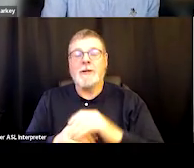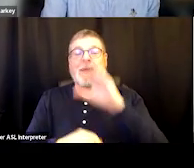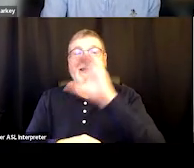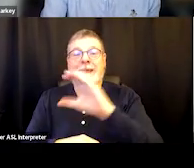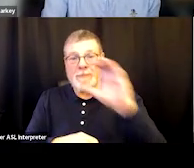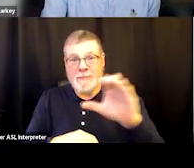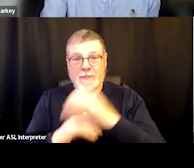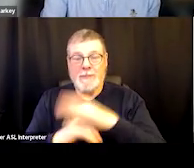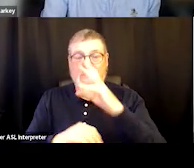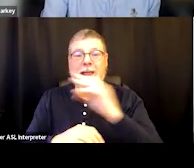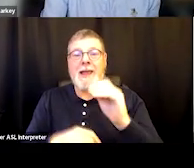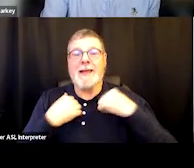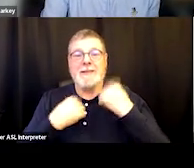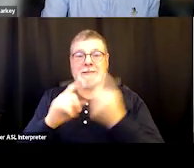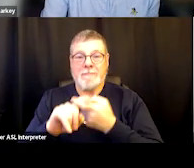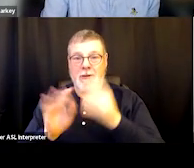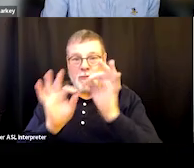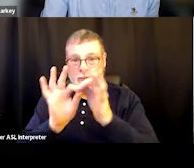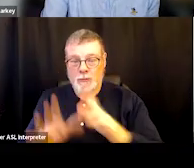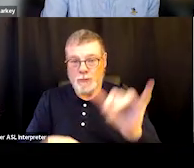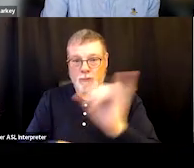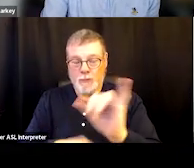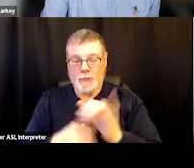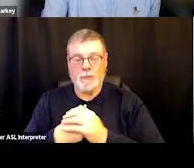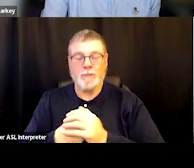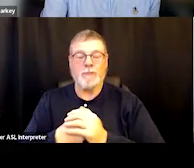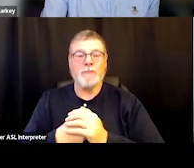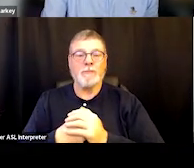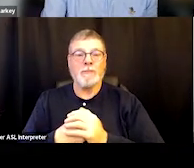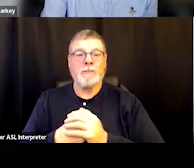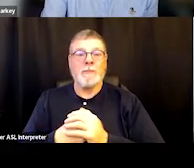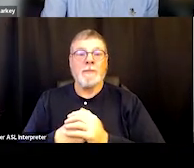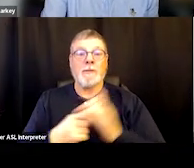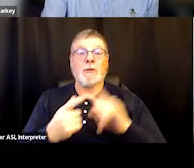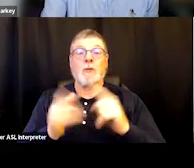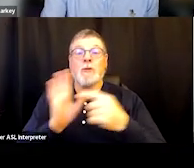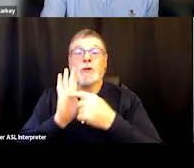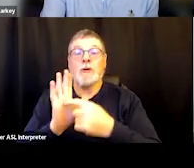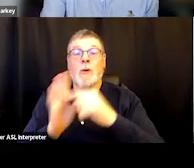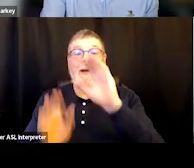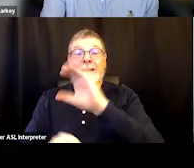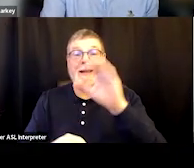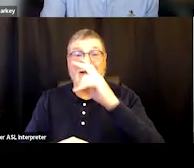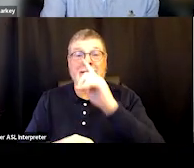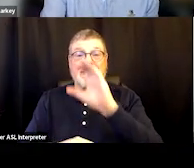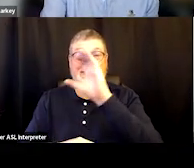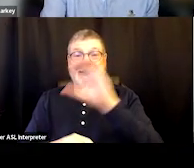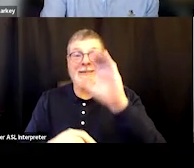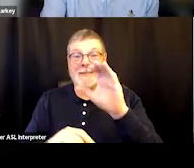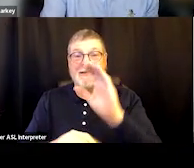and live Spanish interpretation services on this call. To show captions, you can click on the CC icon.